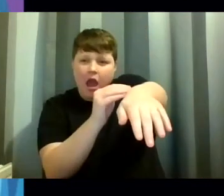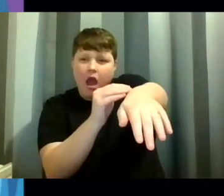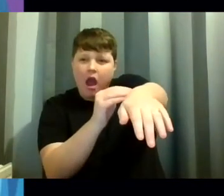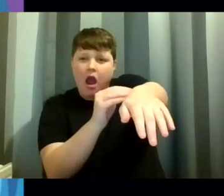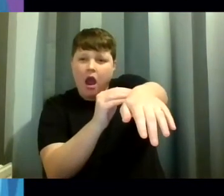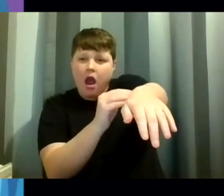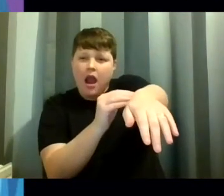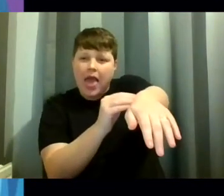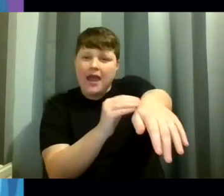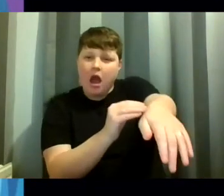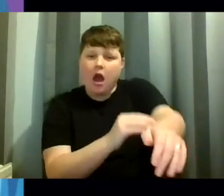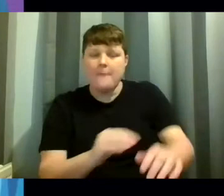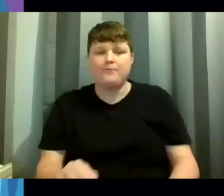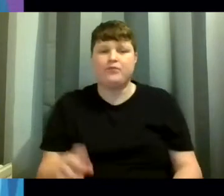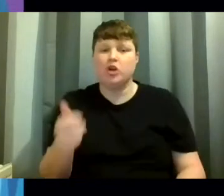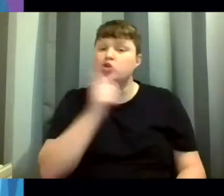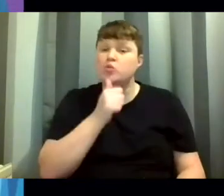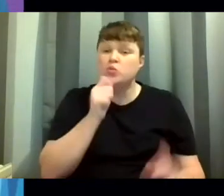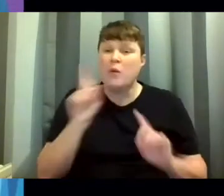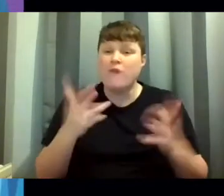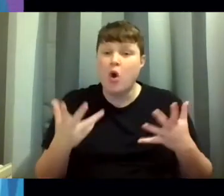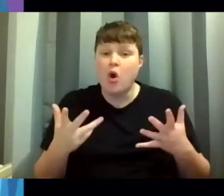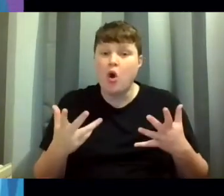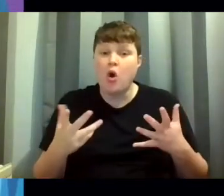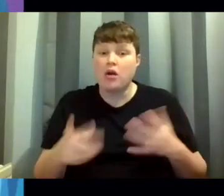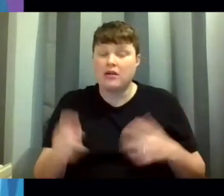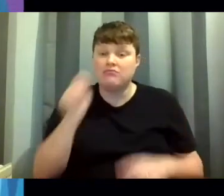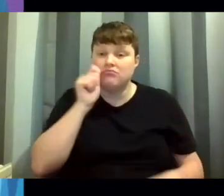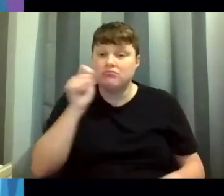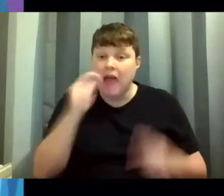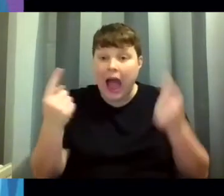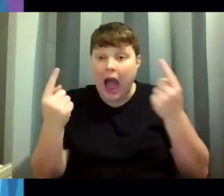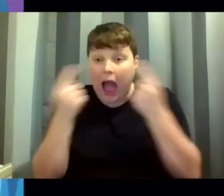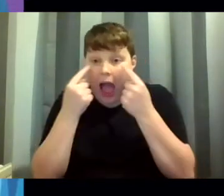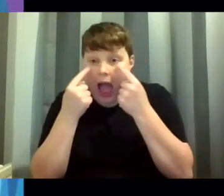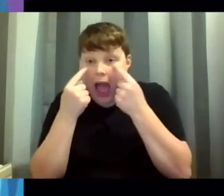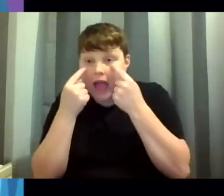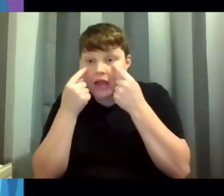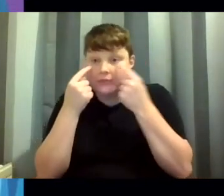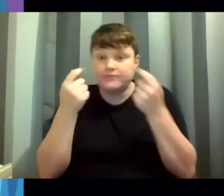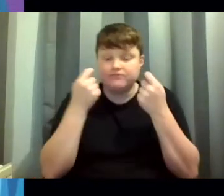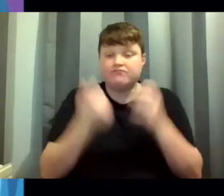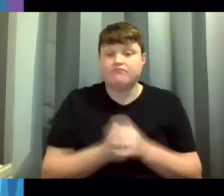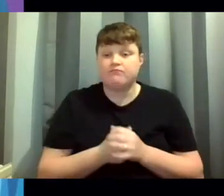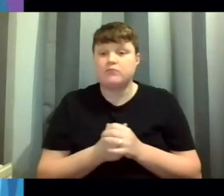Its most common use is in examining the retina or the skin and it's used